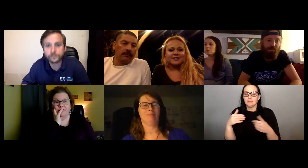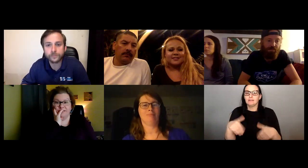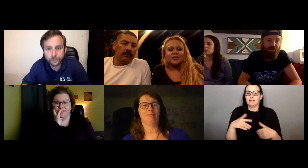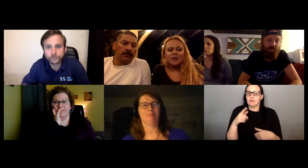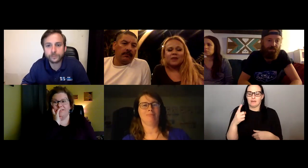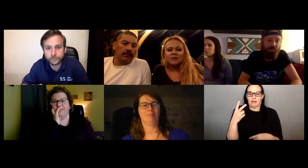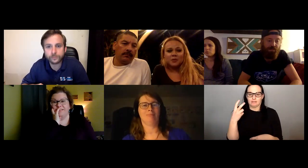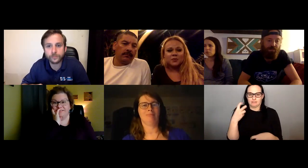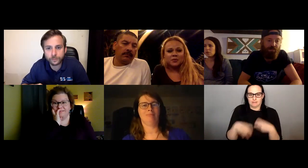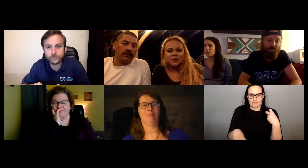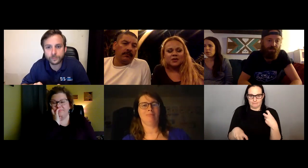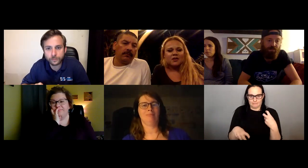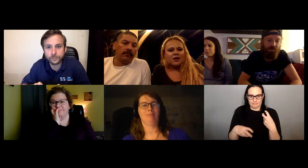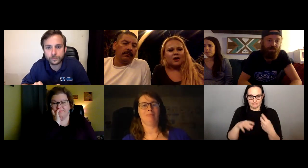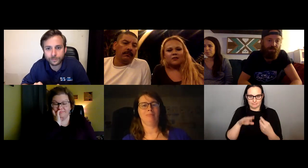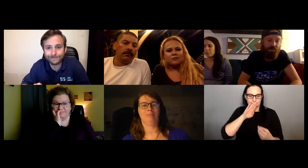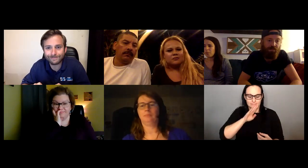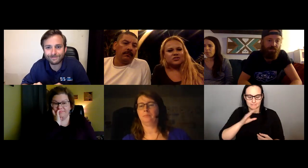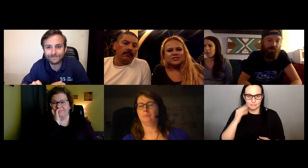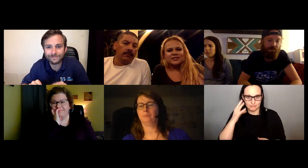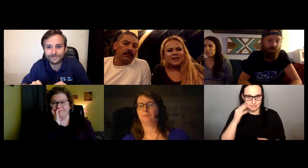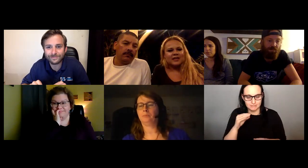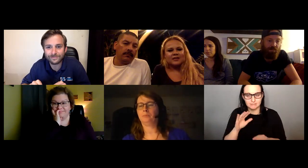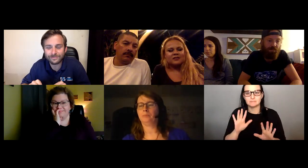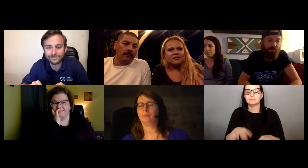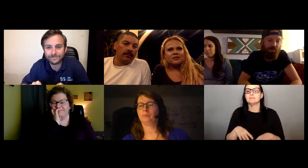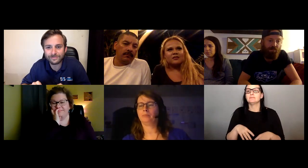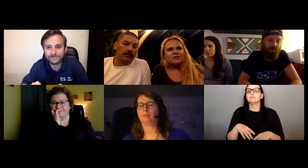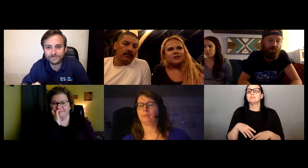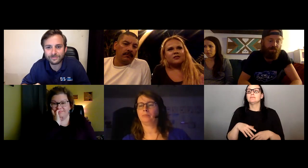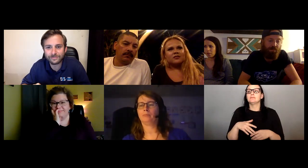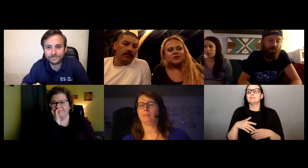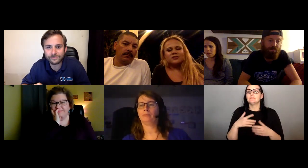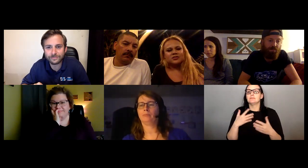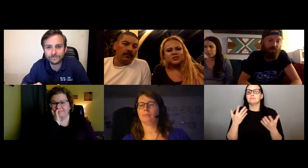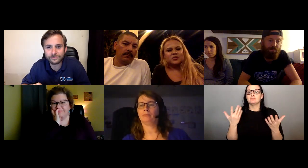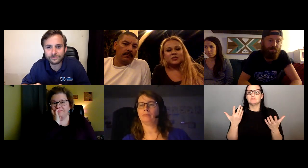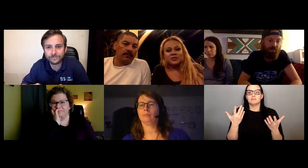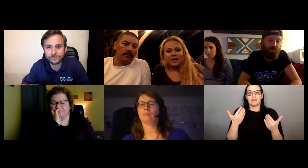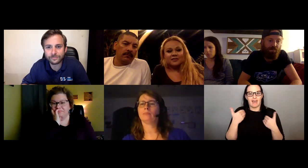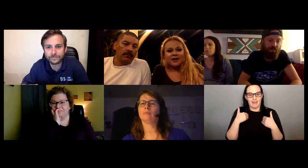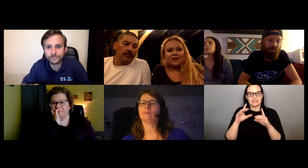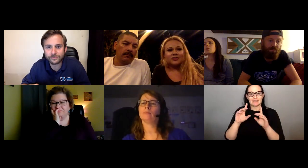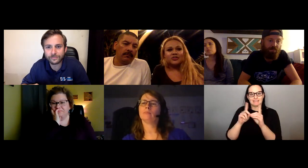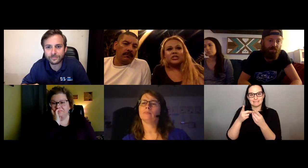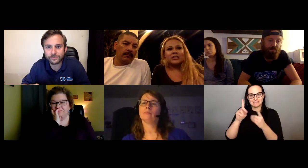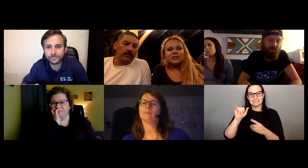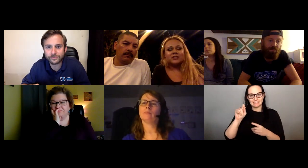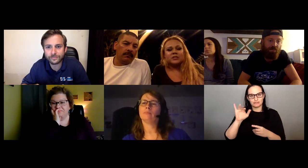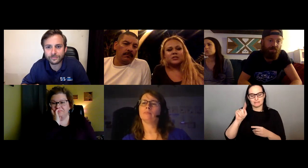that we had to go through um just getting the district to understand that